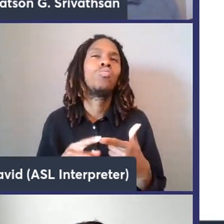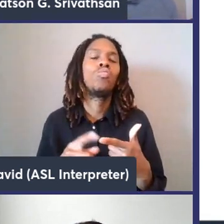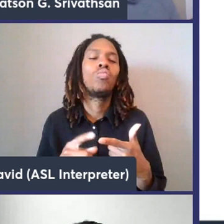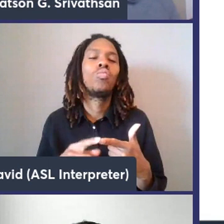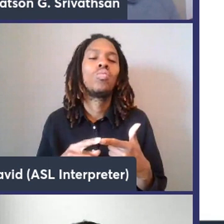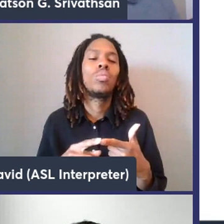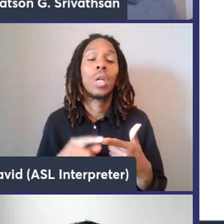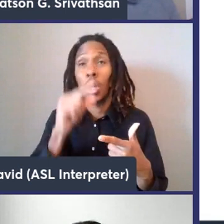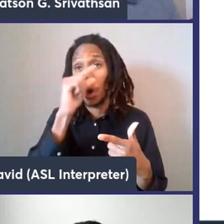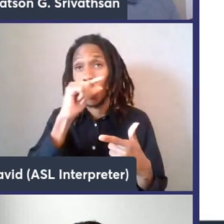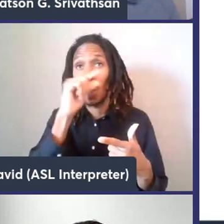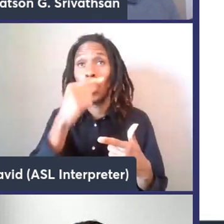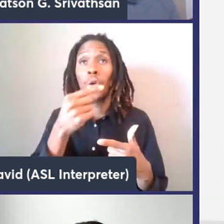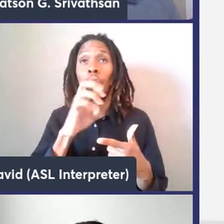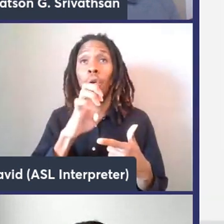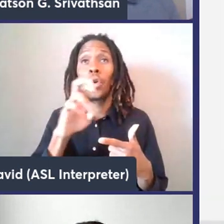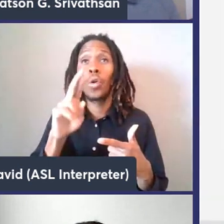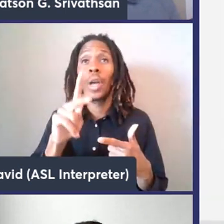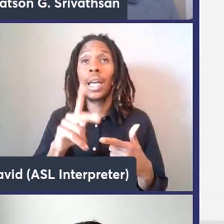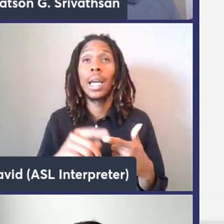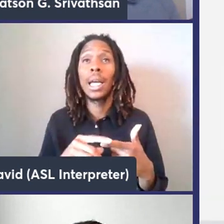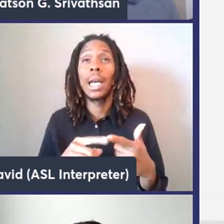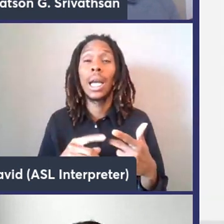Greek. Let's do that.